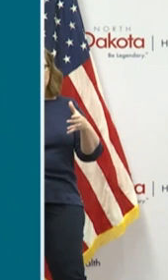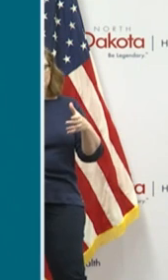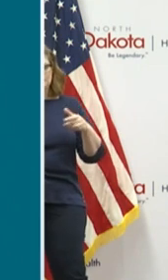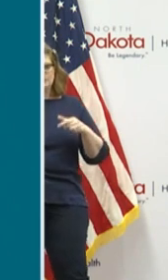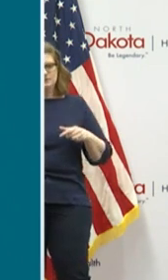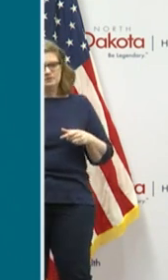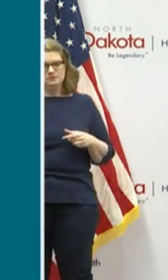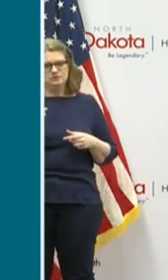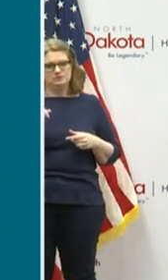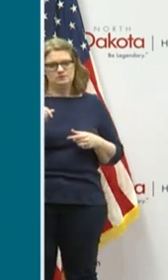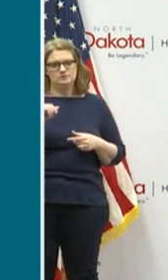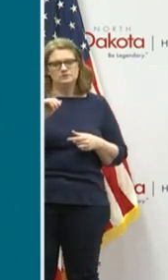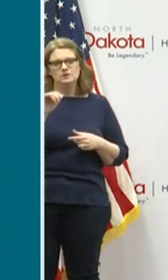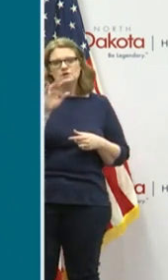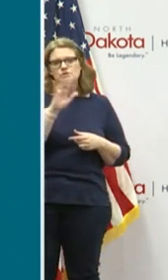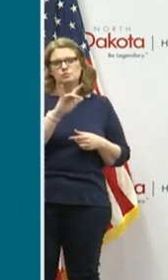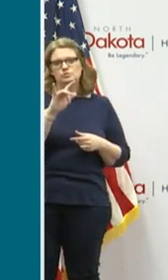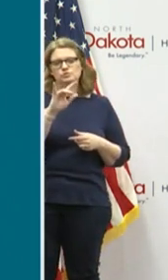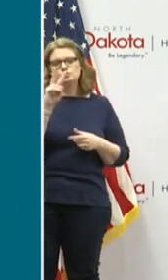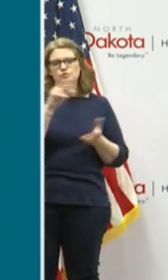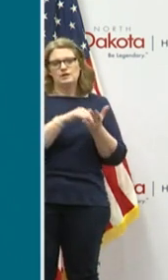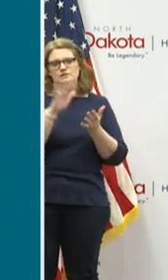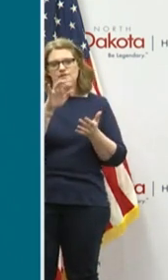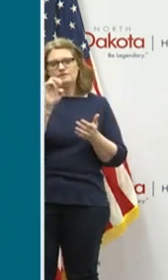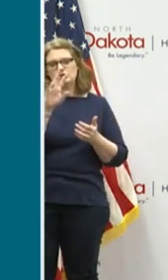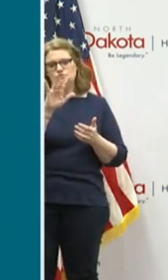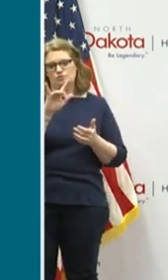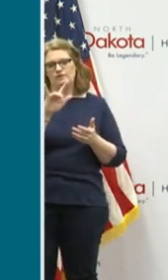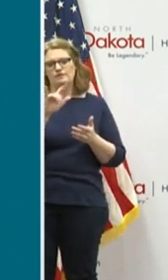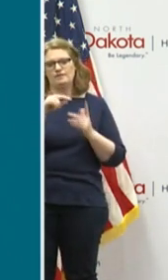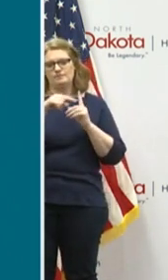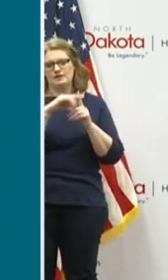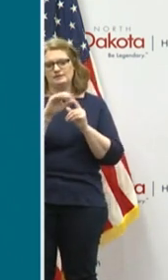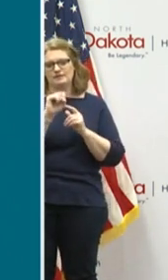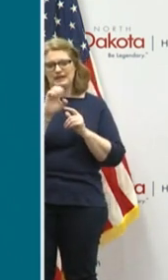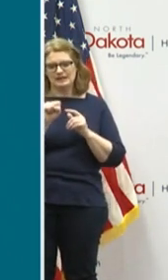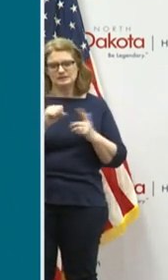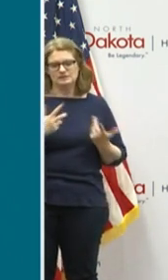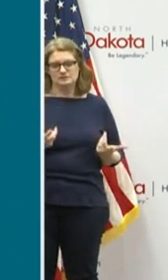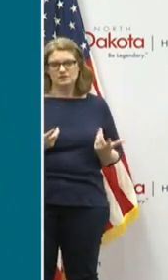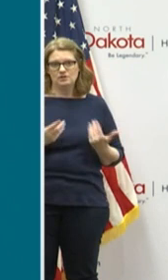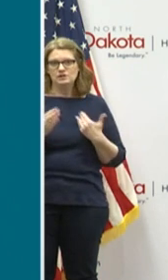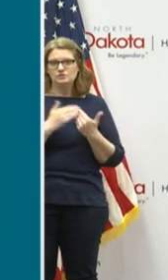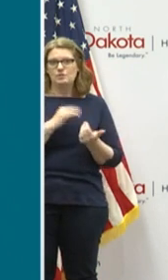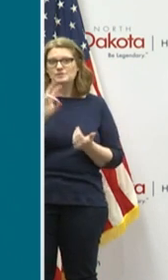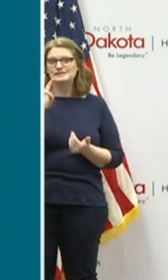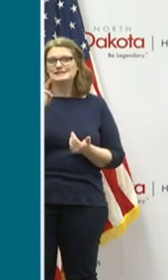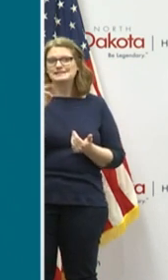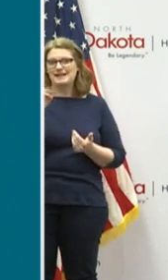PARTNERS, THAT INCLUDES 69,453 UNIQUE NORTH DAKOTANS HAVE RESULTED AND WE'VE HAD 20, 25